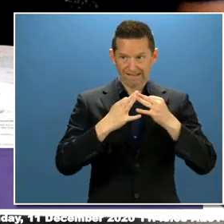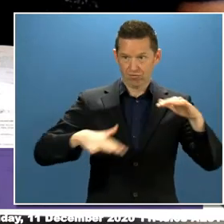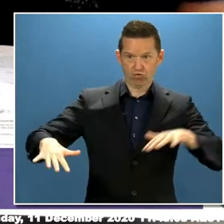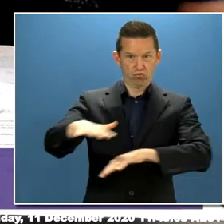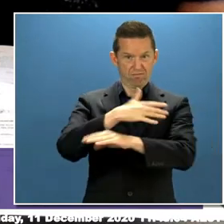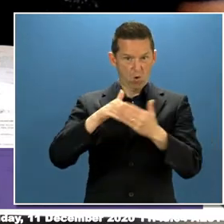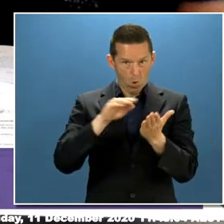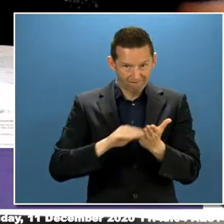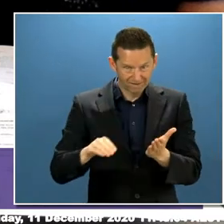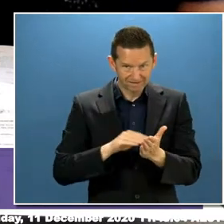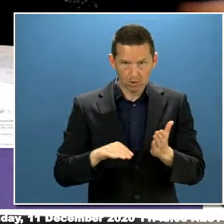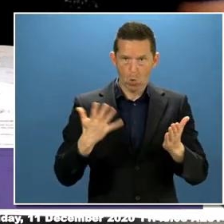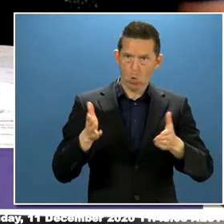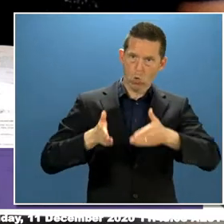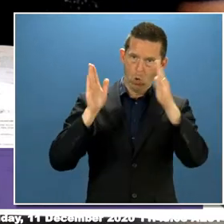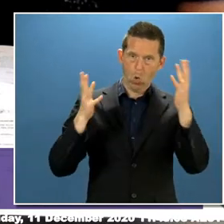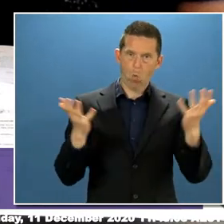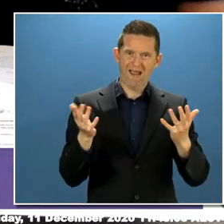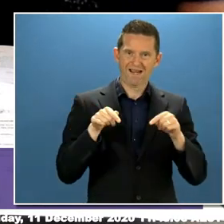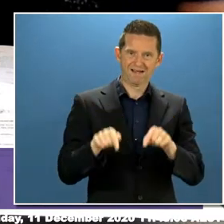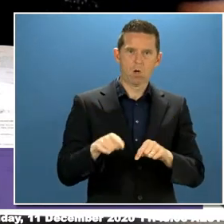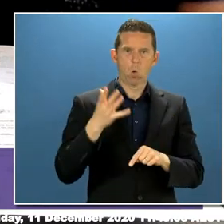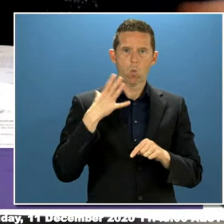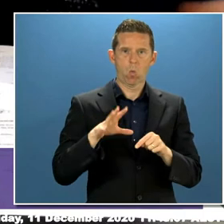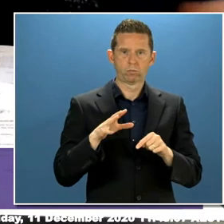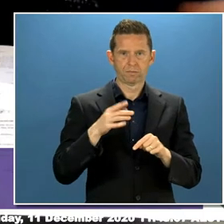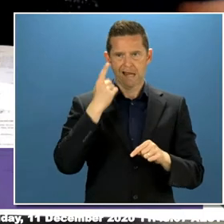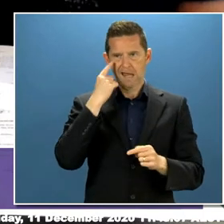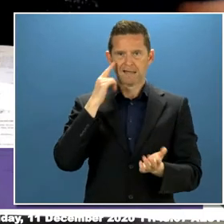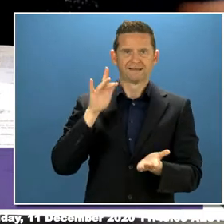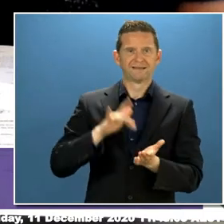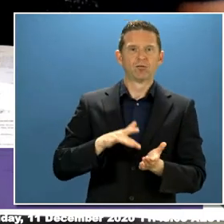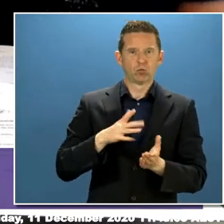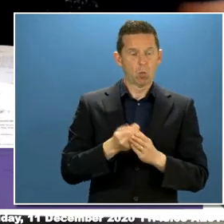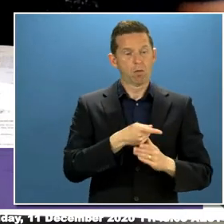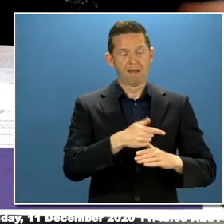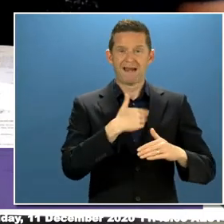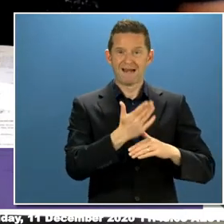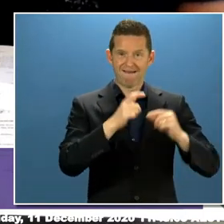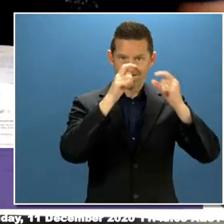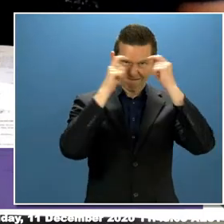venue that they want to experience and they experience pretty much what I